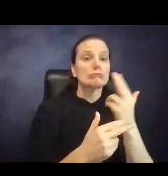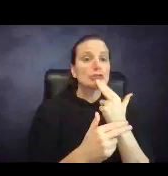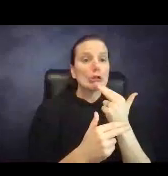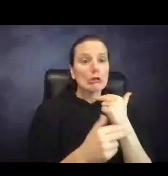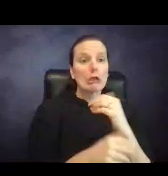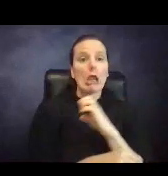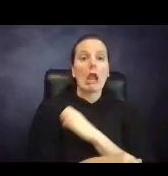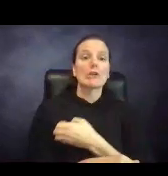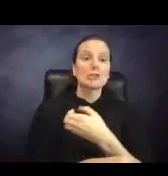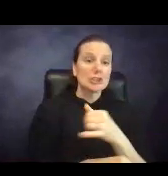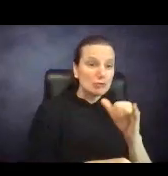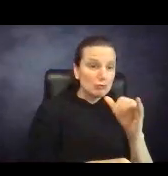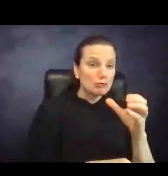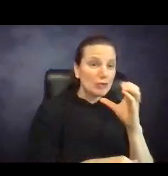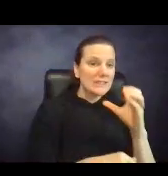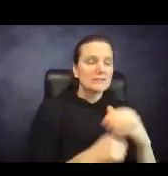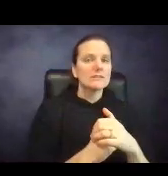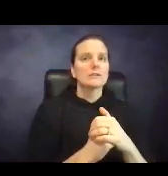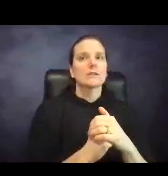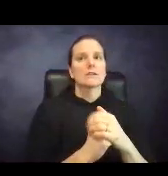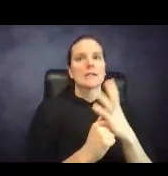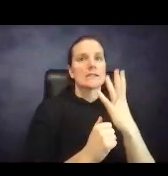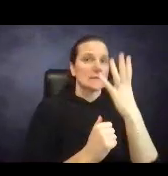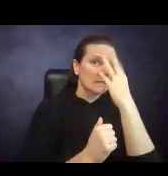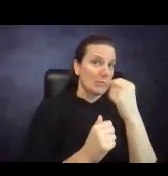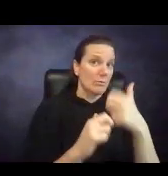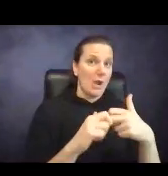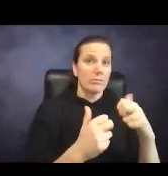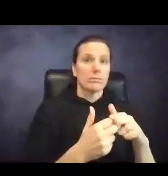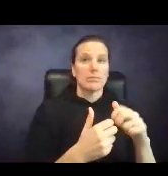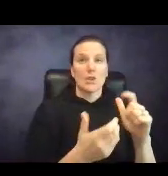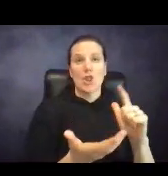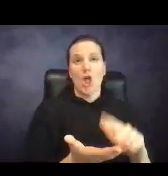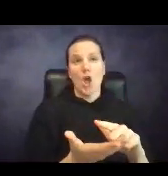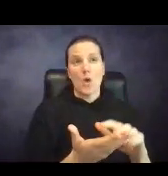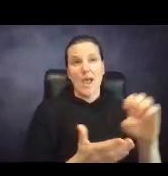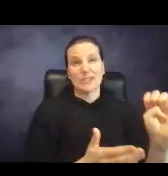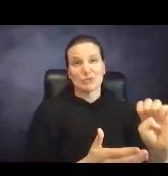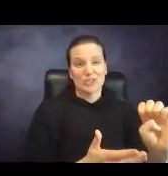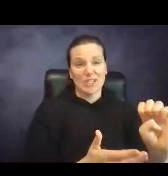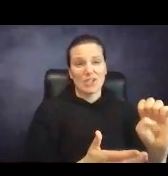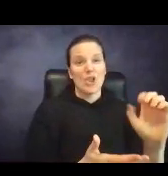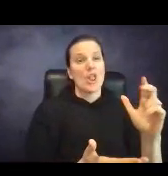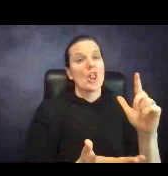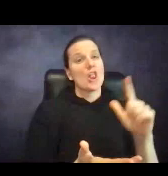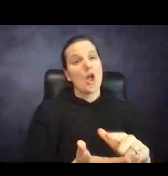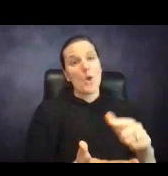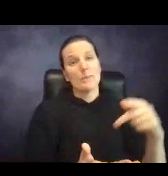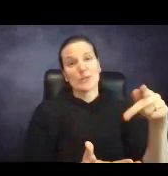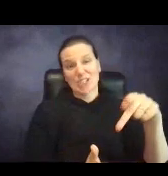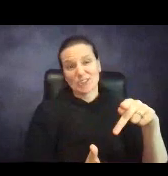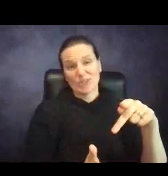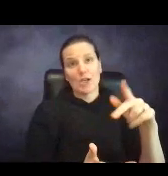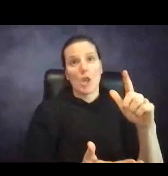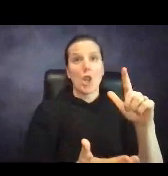Sleep problems, low estrogen, low progesterone. And for sure you gotta look at low testosterone. It could also be some mineral deficiencies which are